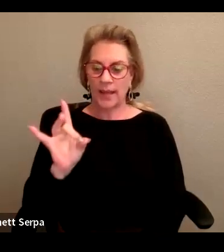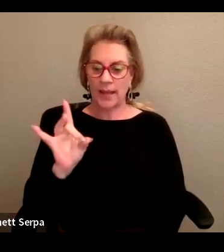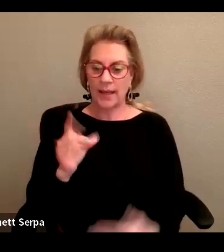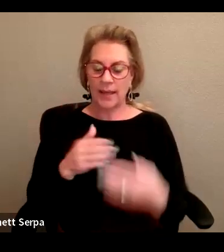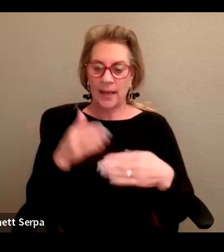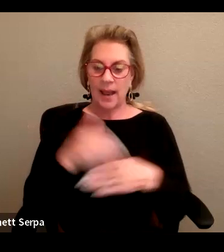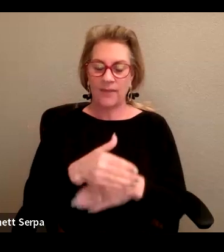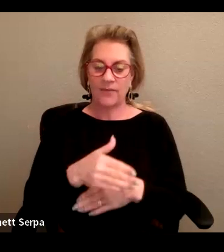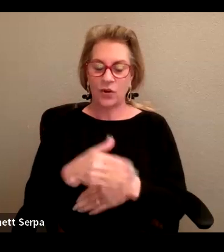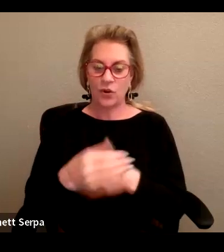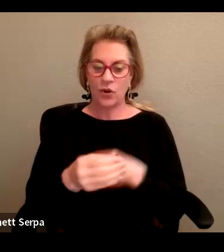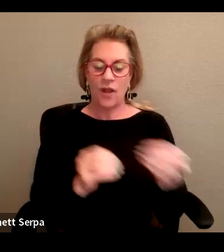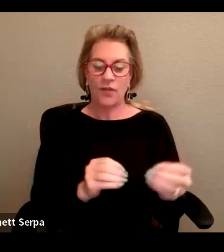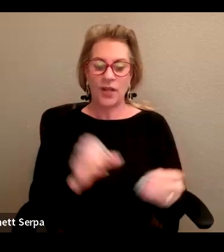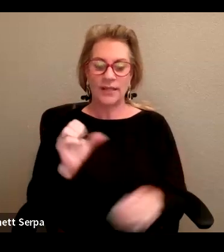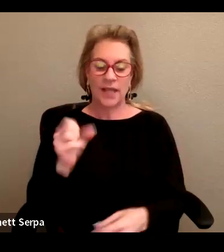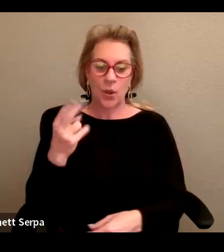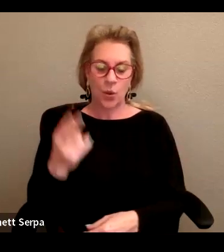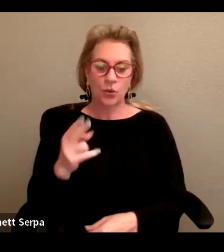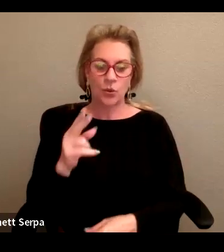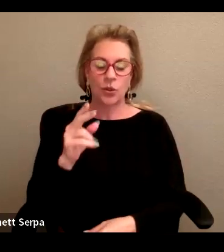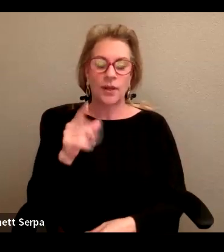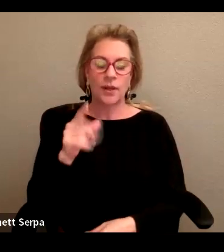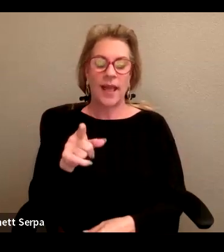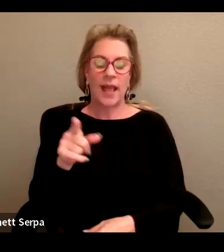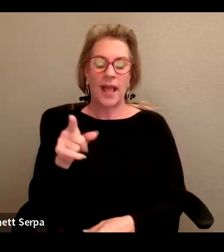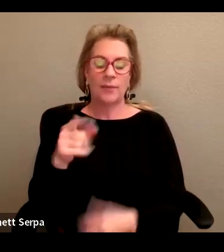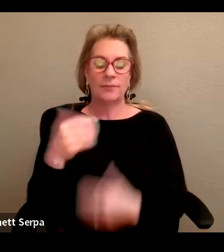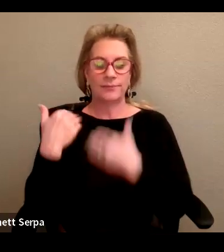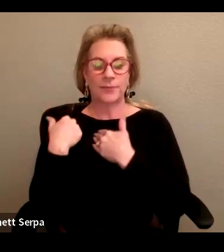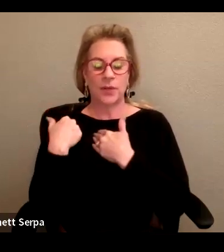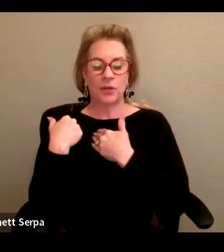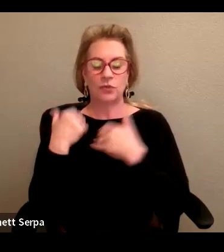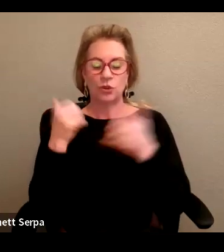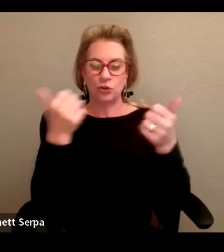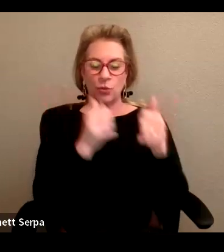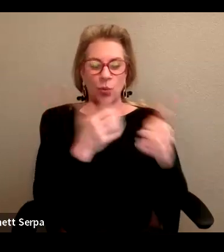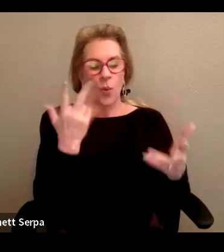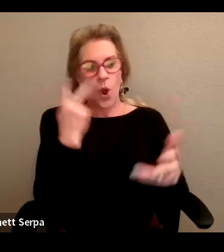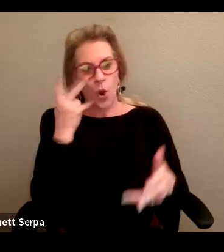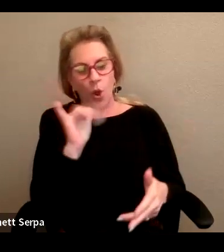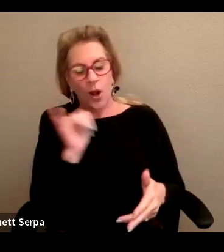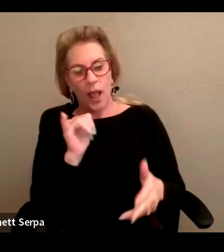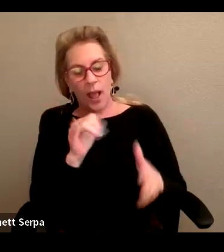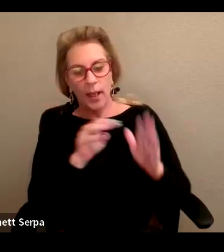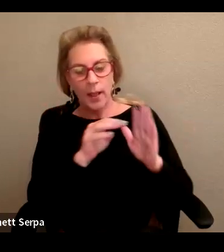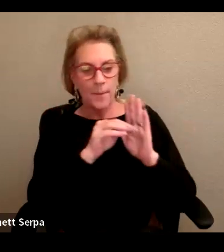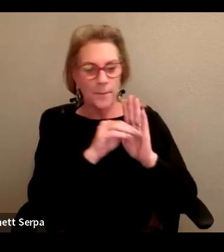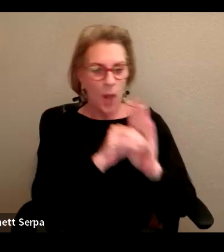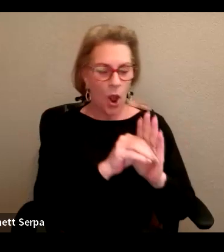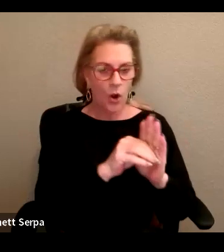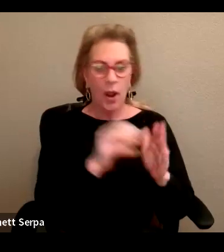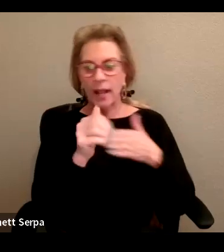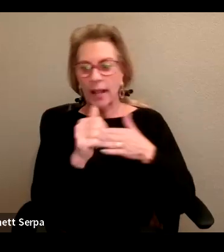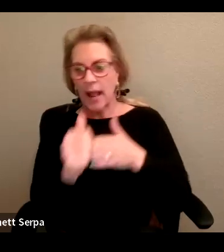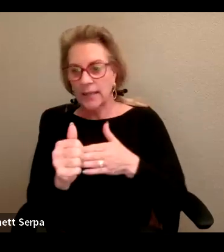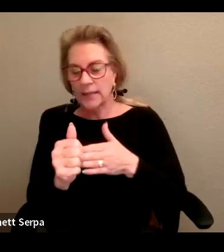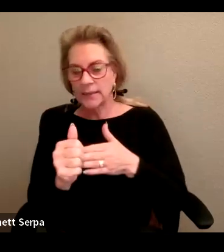groups of stakeholders tasked with shaping the model policies and guidances in accordance with